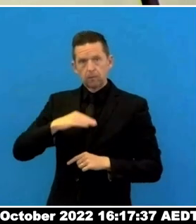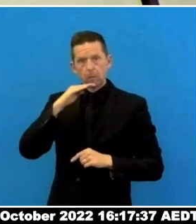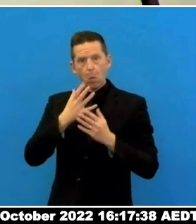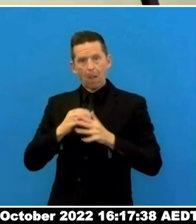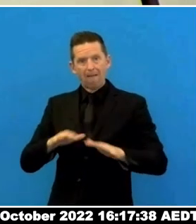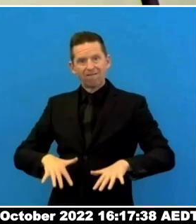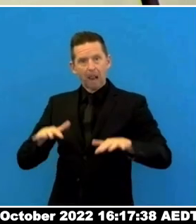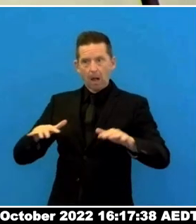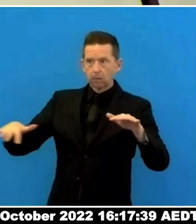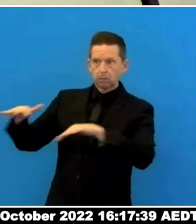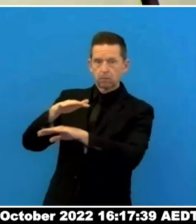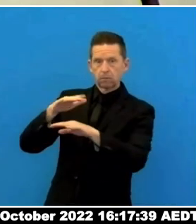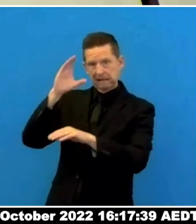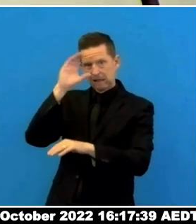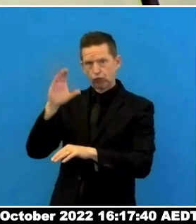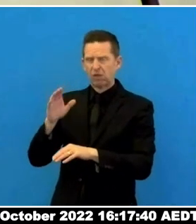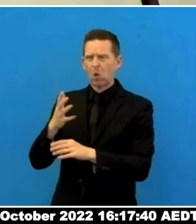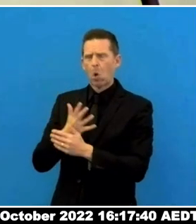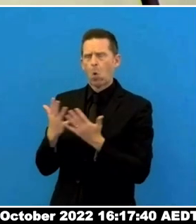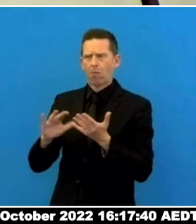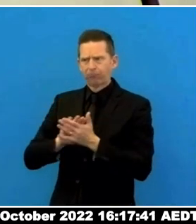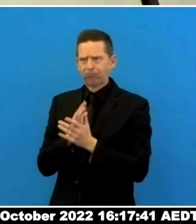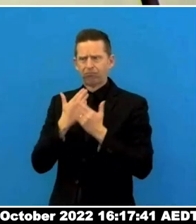We are very grateful for you being prepared